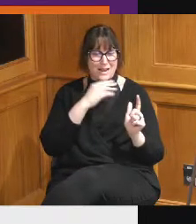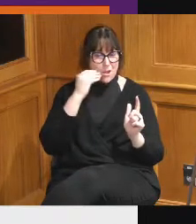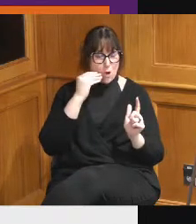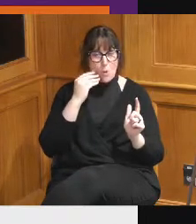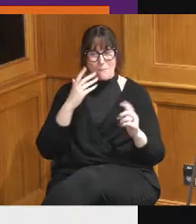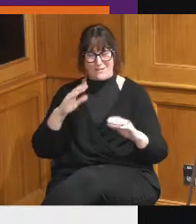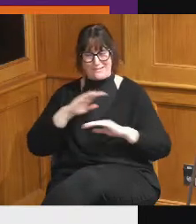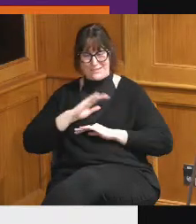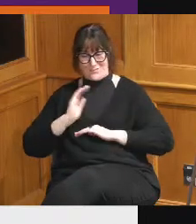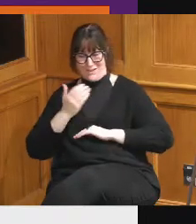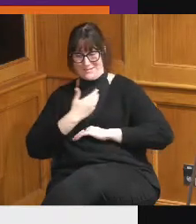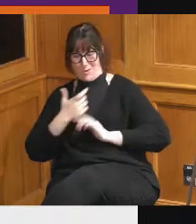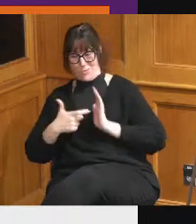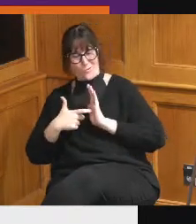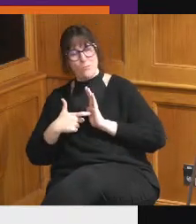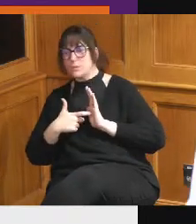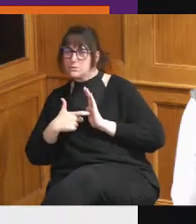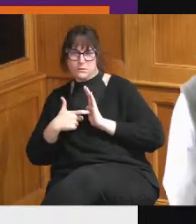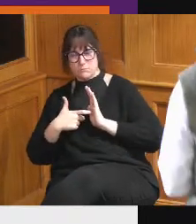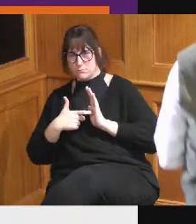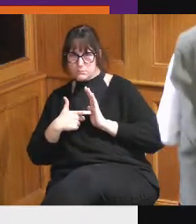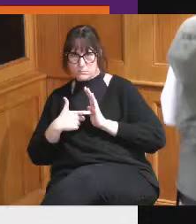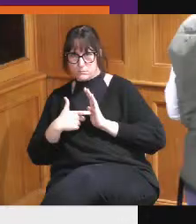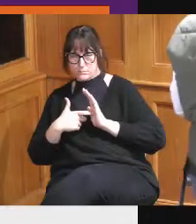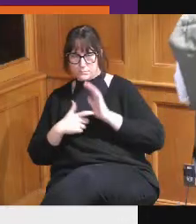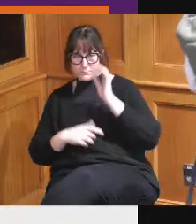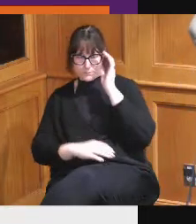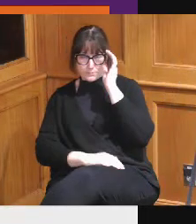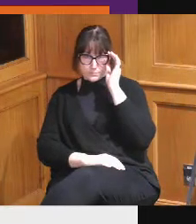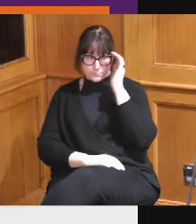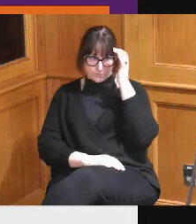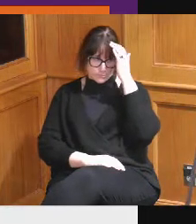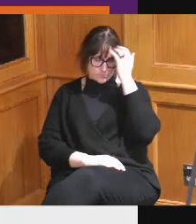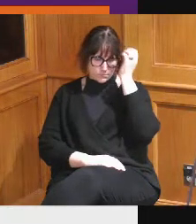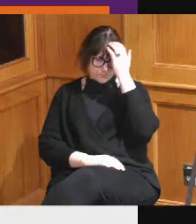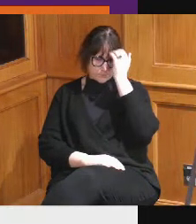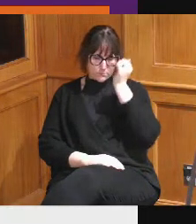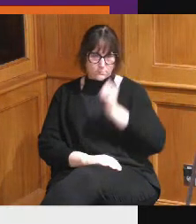zoning codes whether they do or don't don't allow different versions of this in different